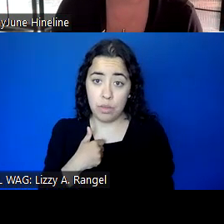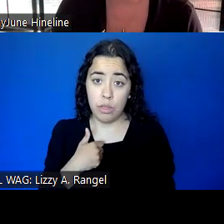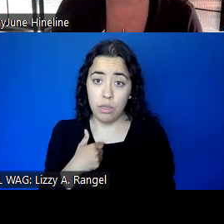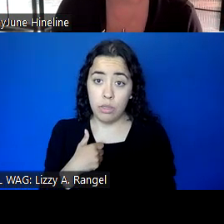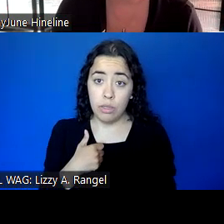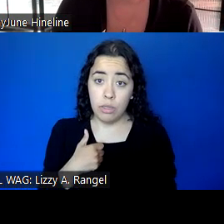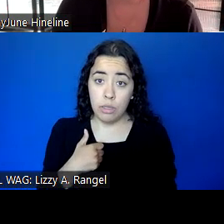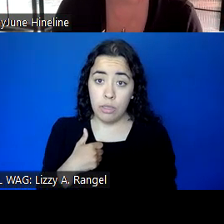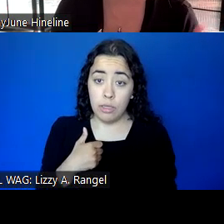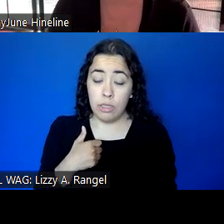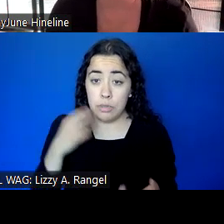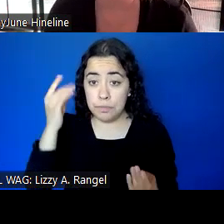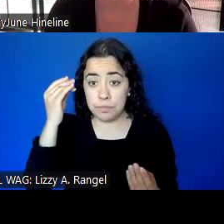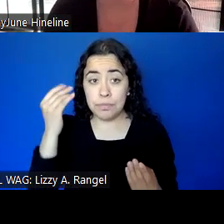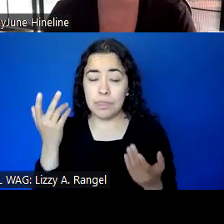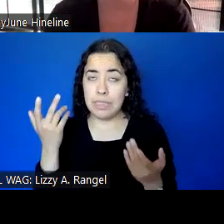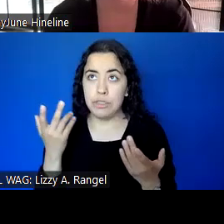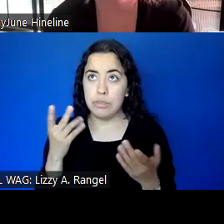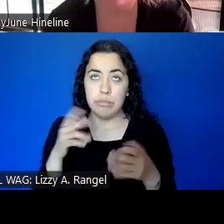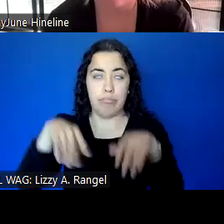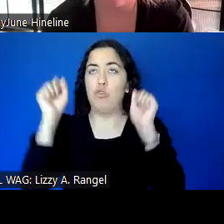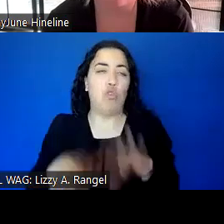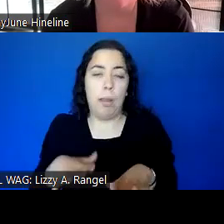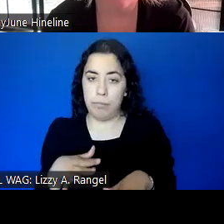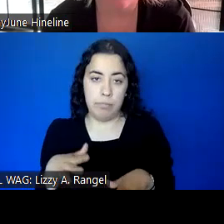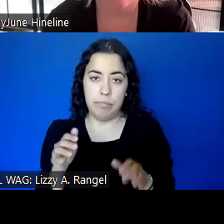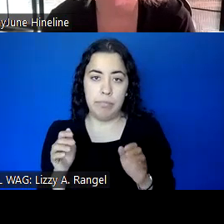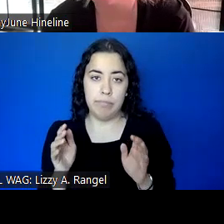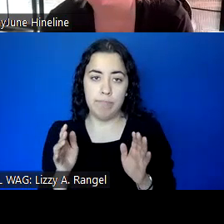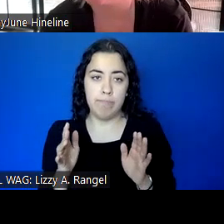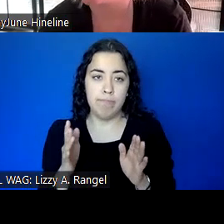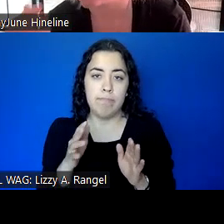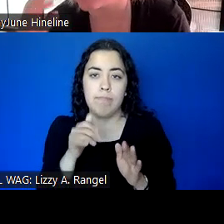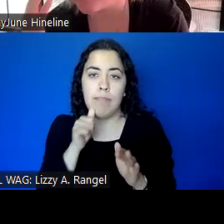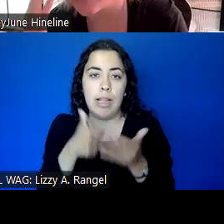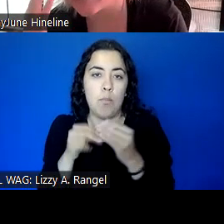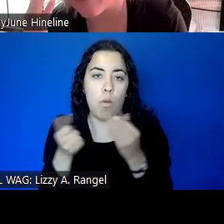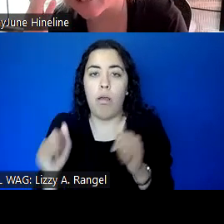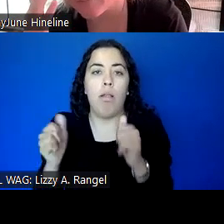person with low vision may not be able to line up the scanner or put the documents in focus.